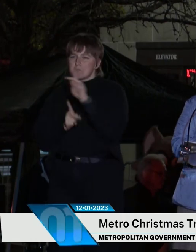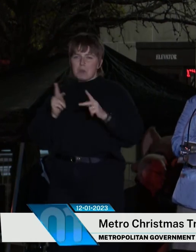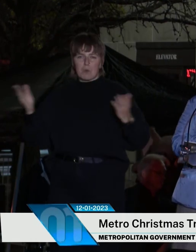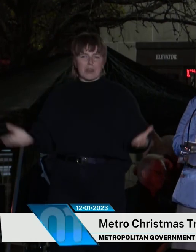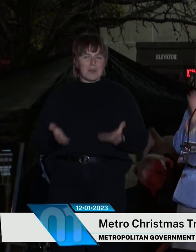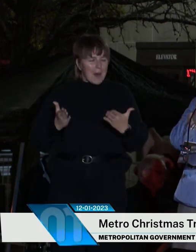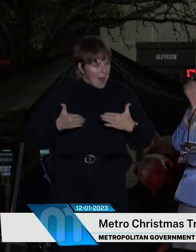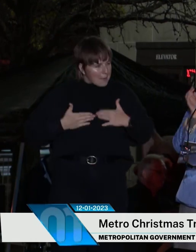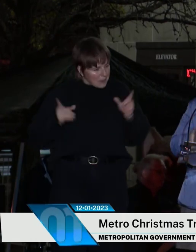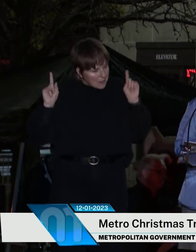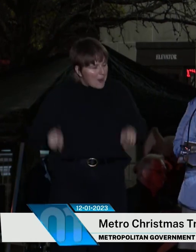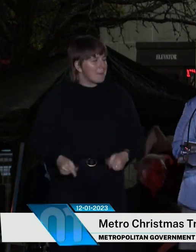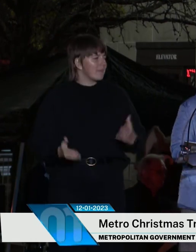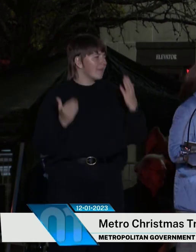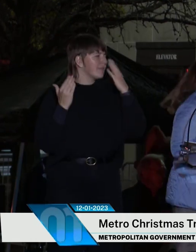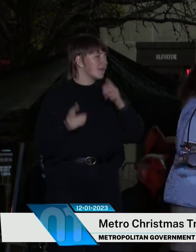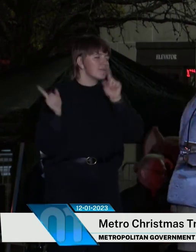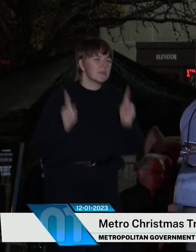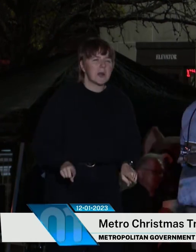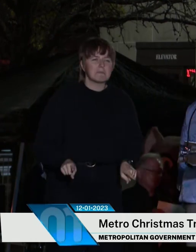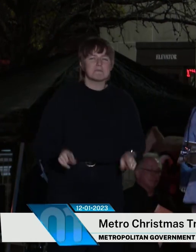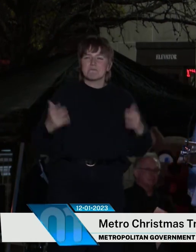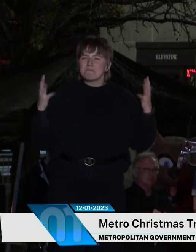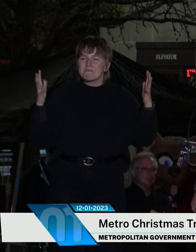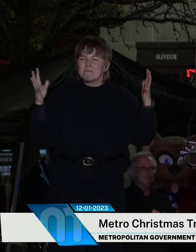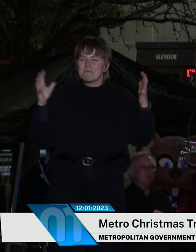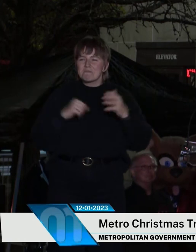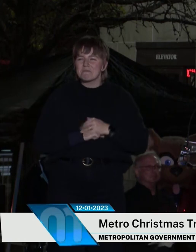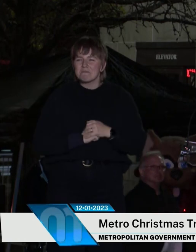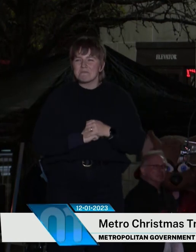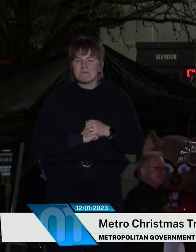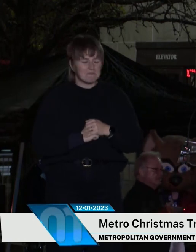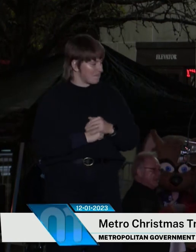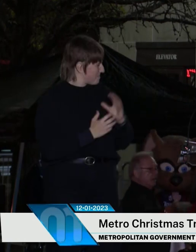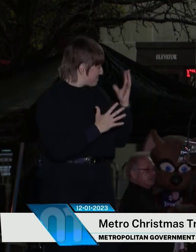AROUND NASHVILLE, MEET YOUR NEIGHBORS. I'M SO GLAD YOU'RE